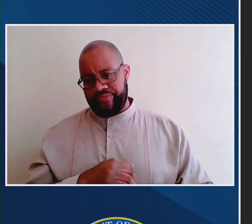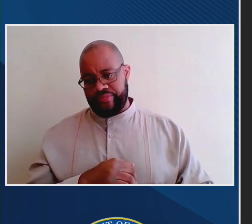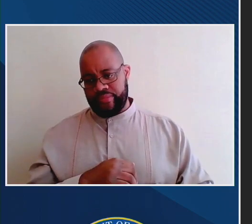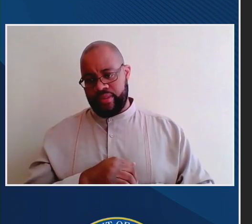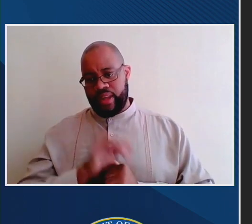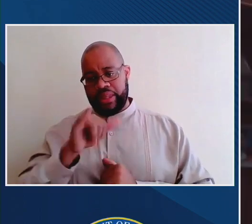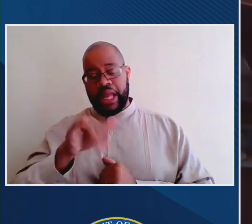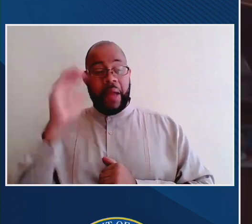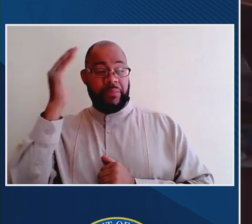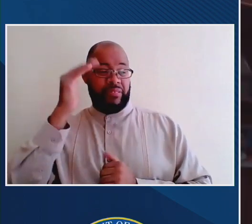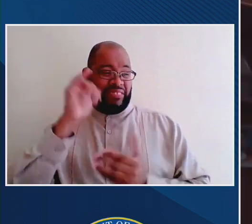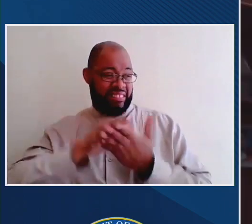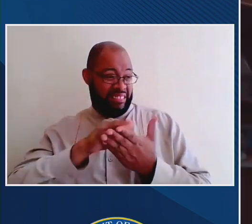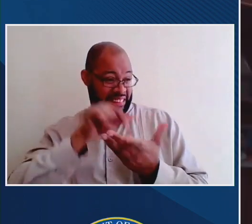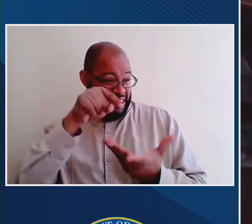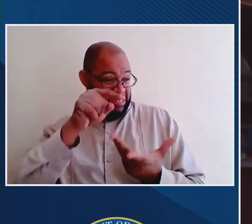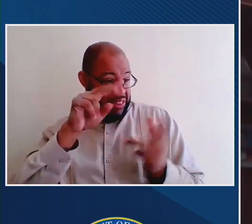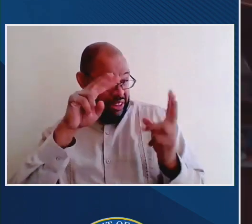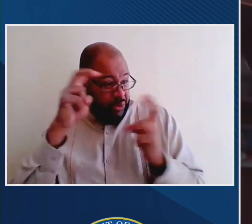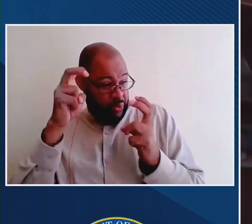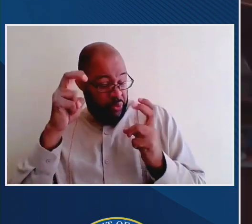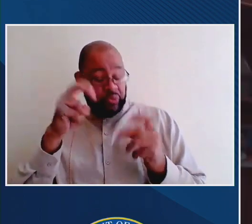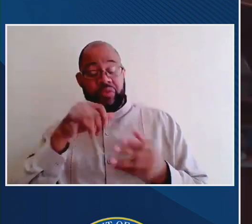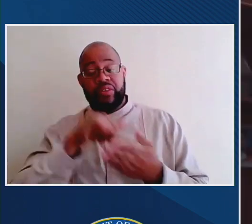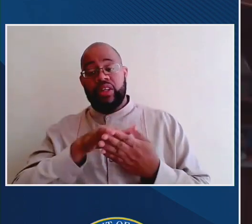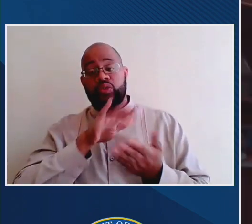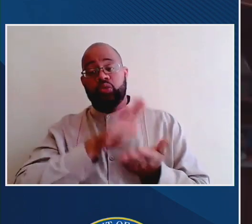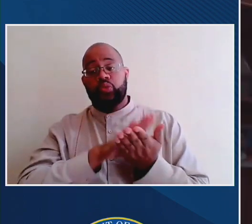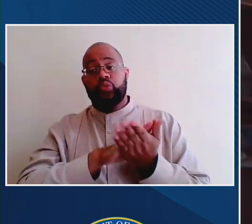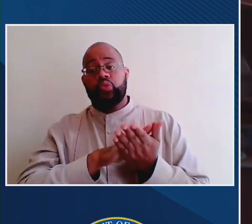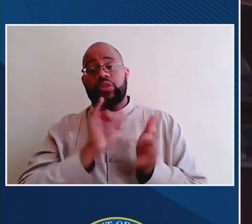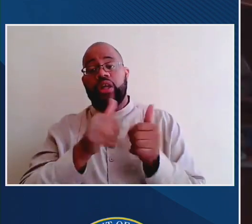issue where schools that are losing Title